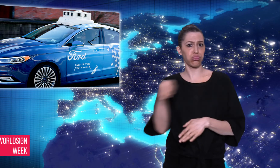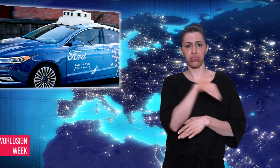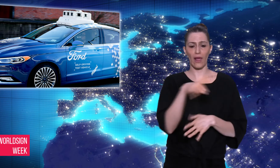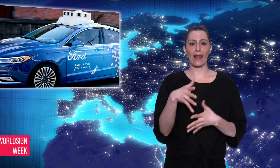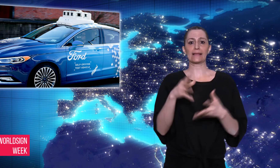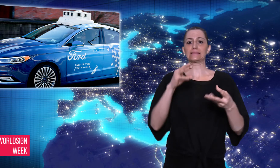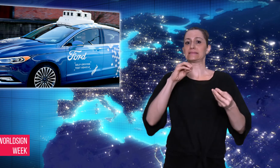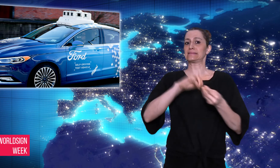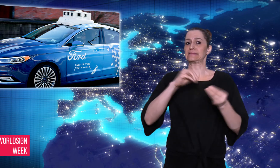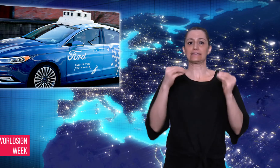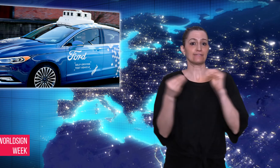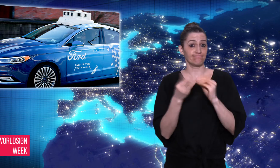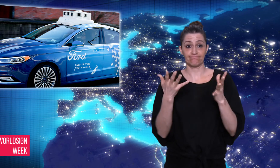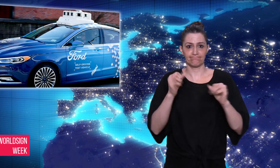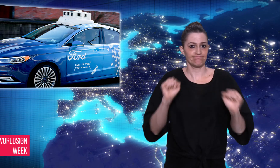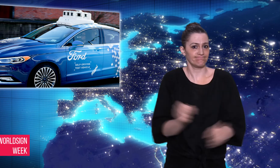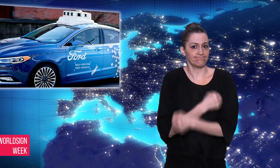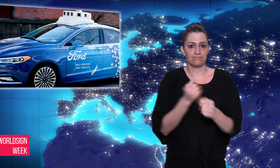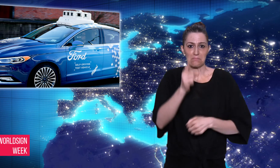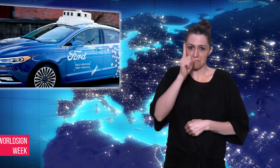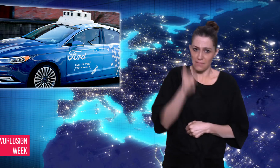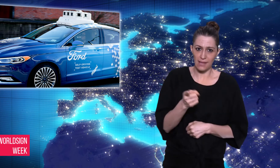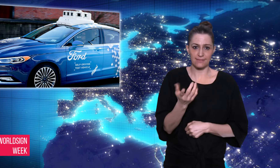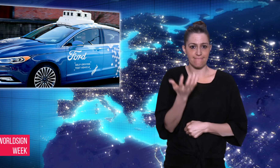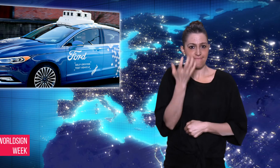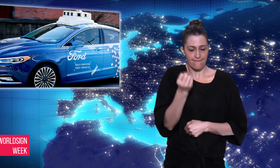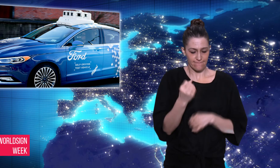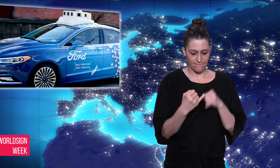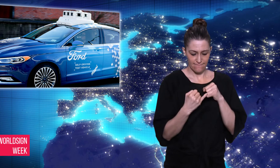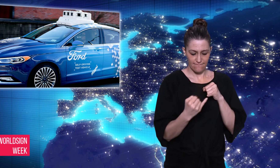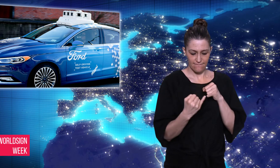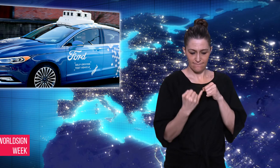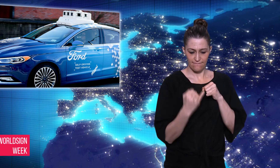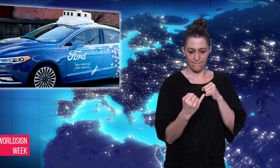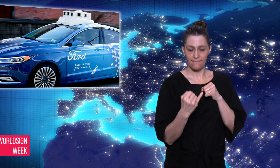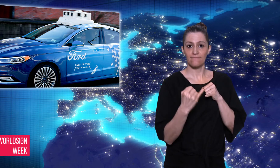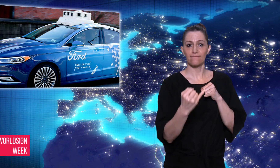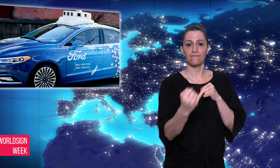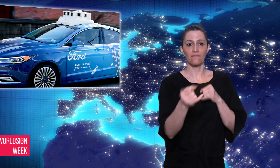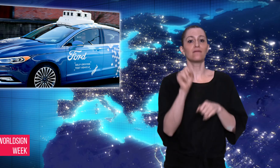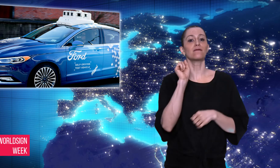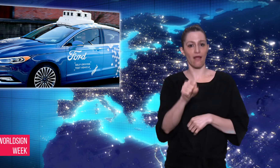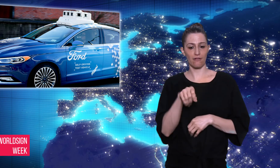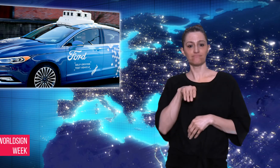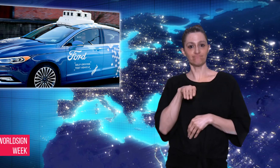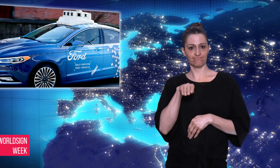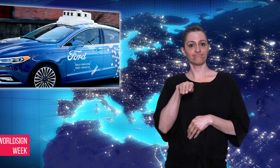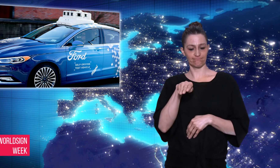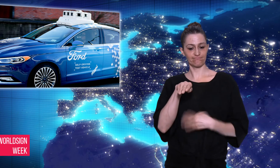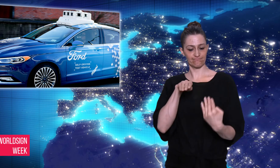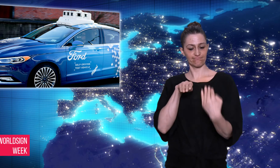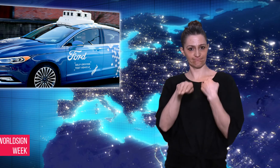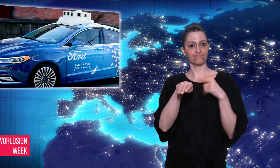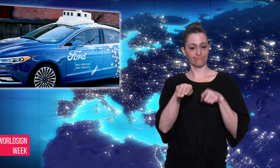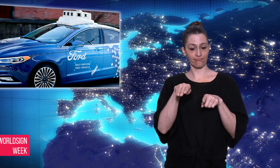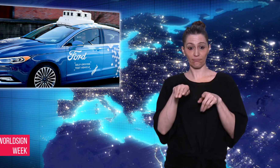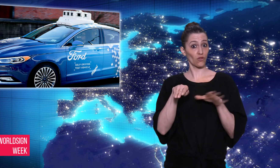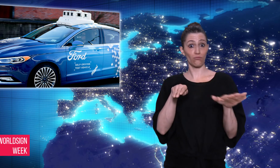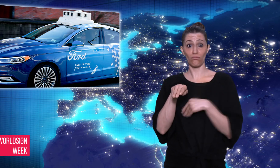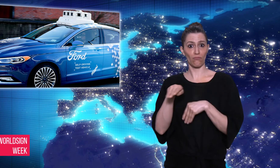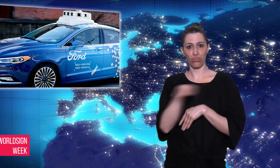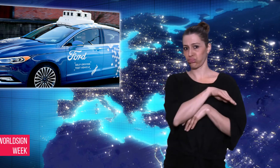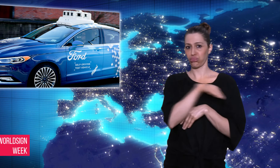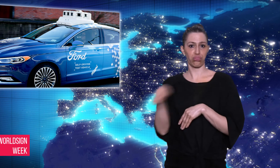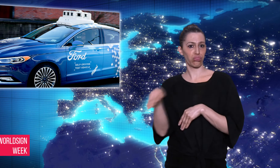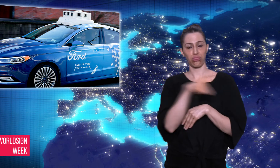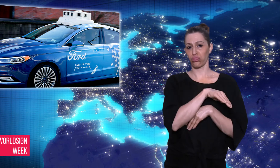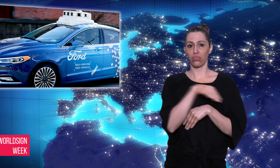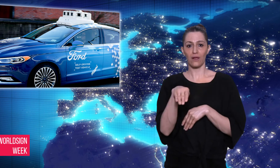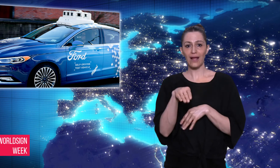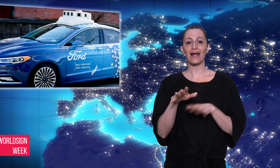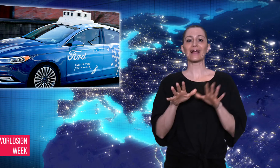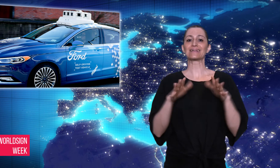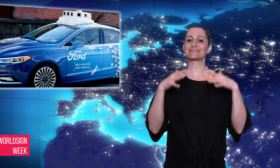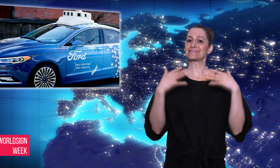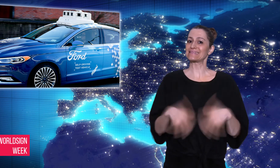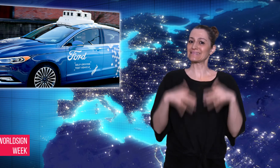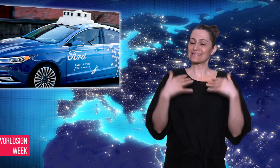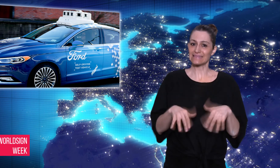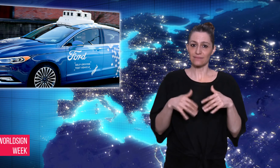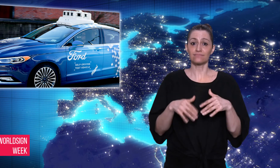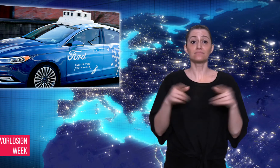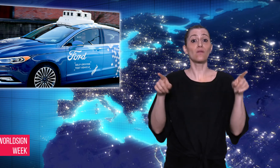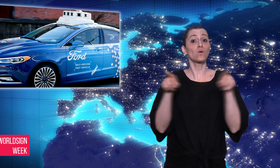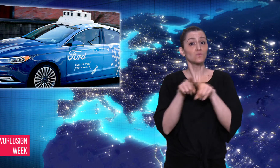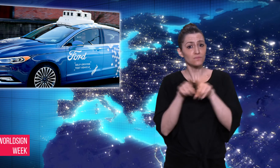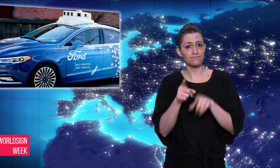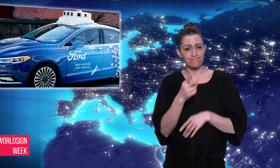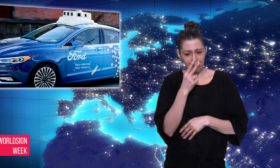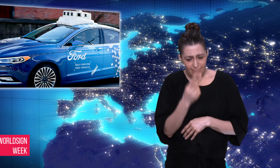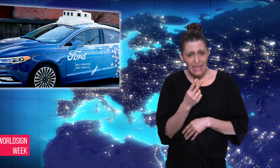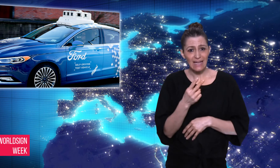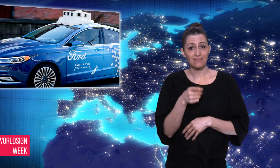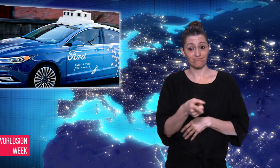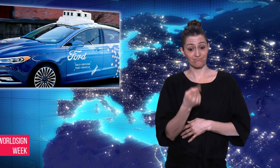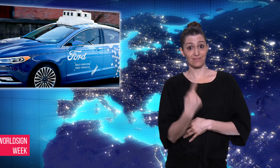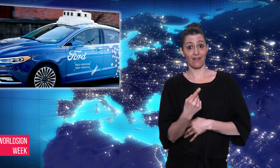recognize line markings on the roads, and cannot operate